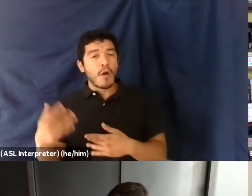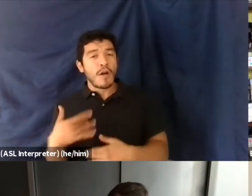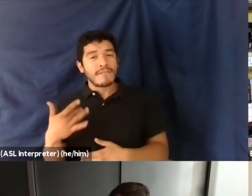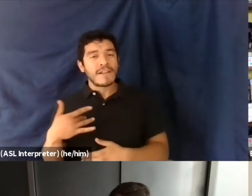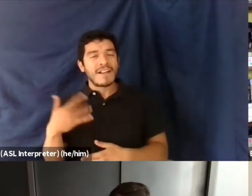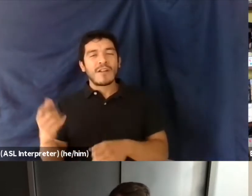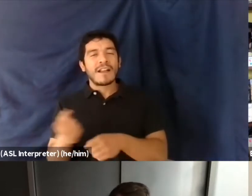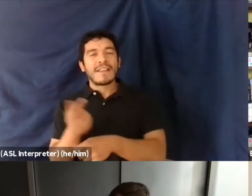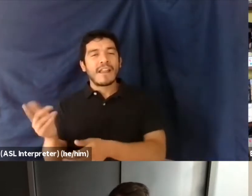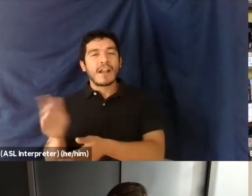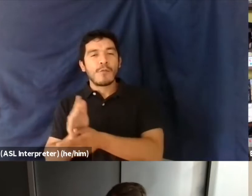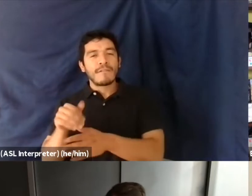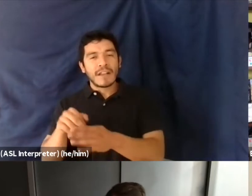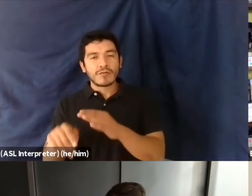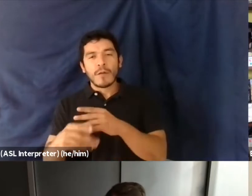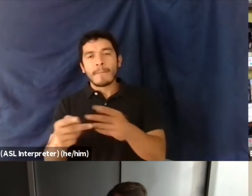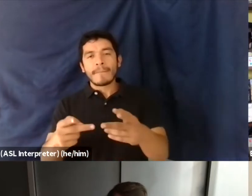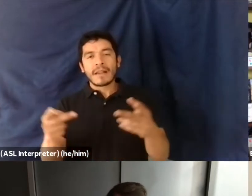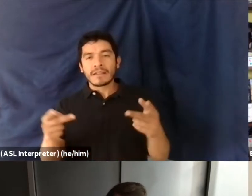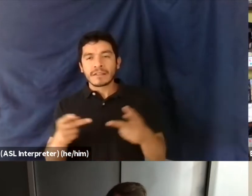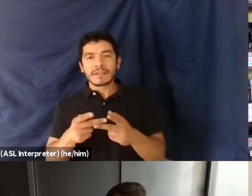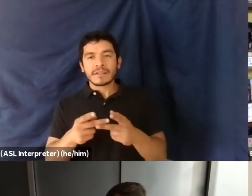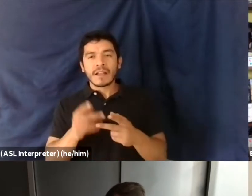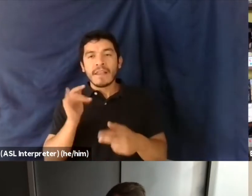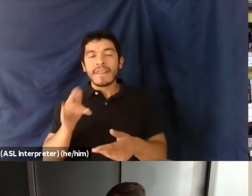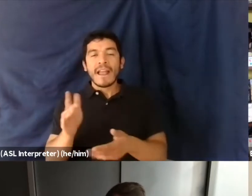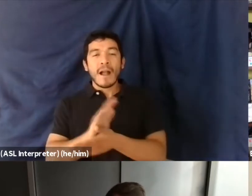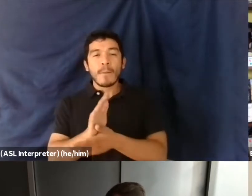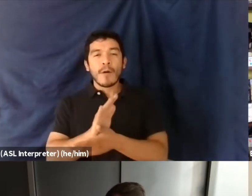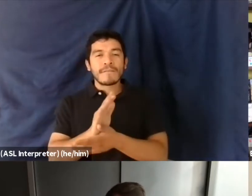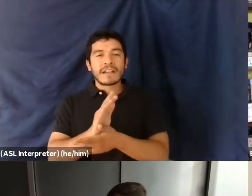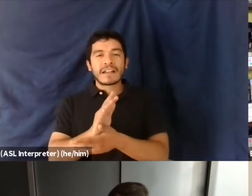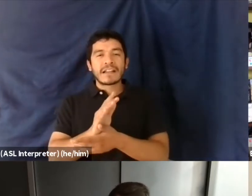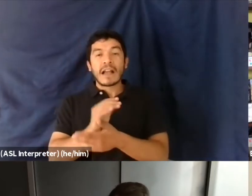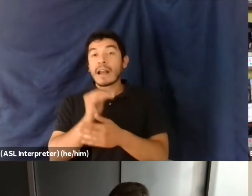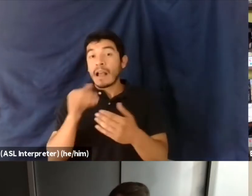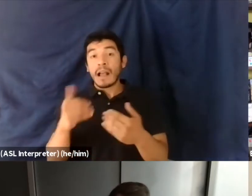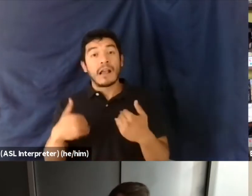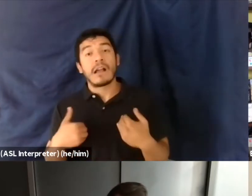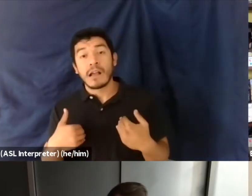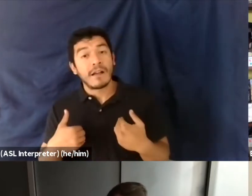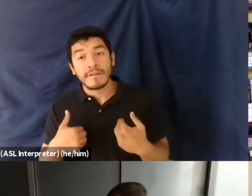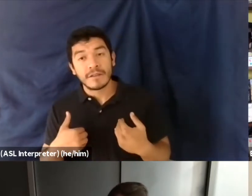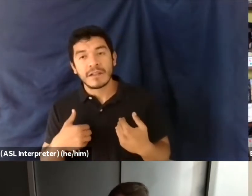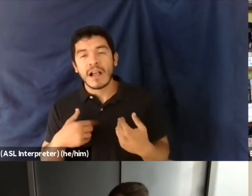into places that, you know, the movie deserts, you know, places that have sort of just learned that they don't,